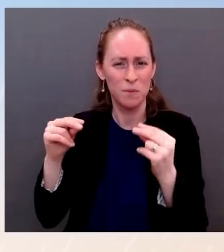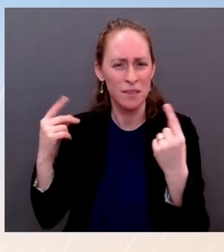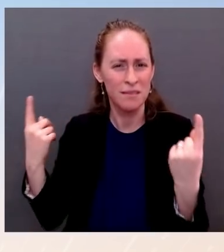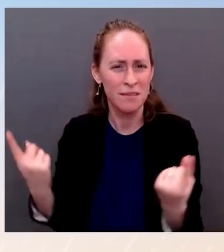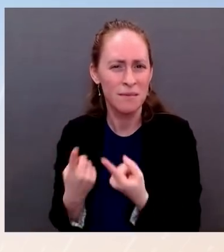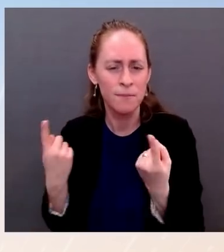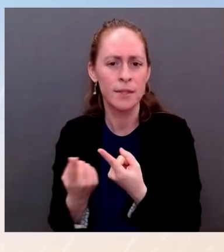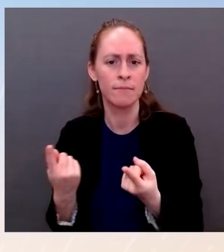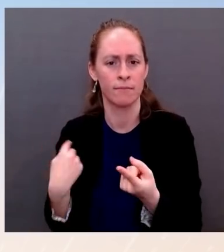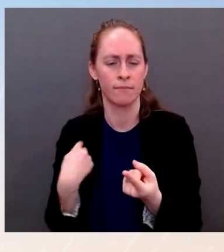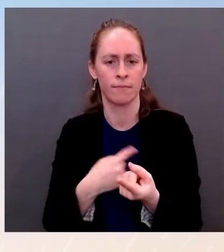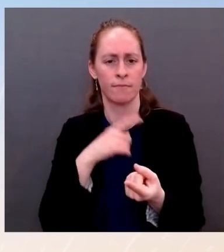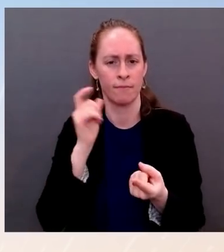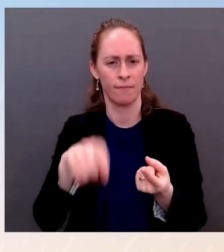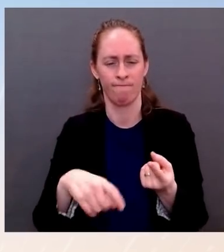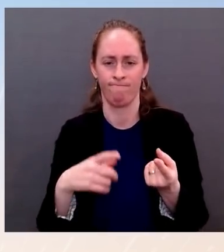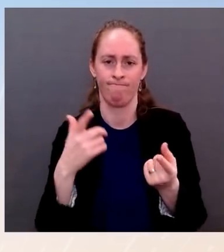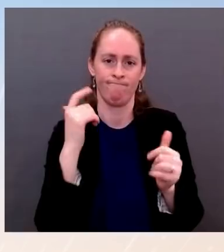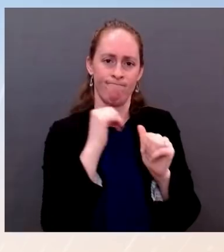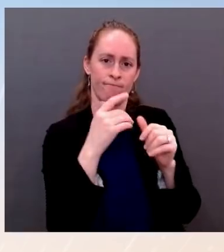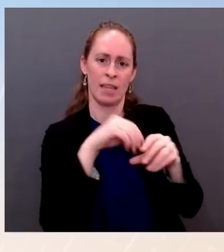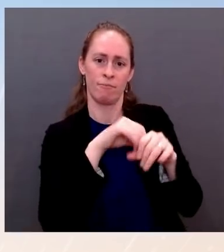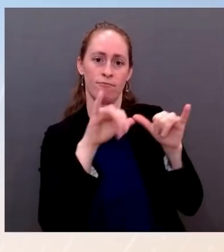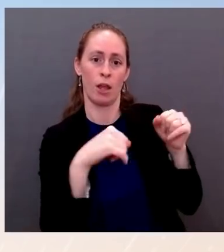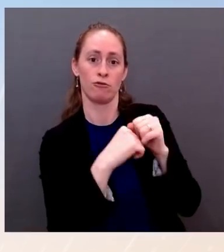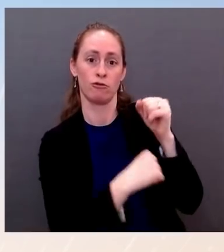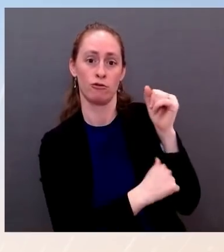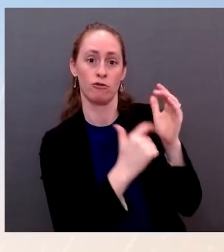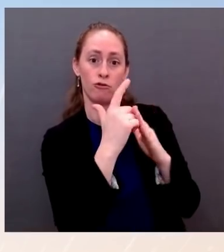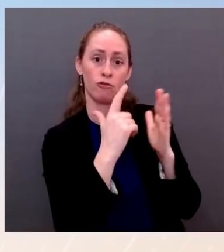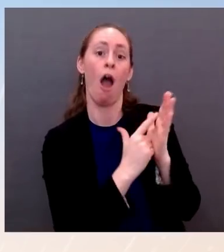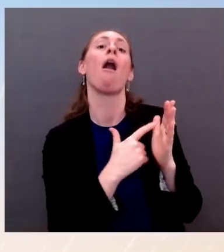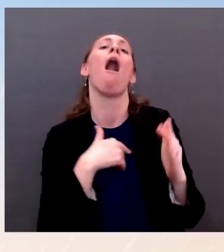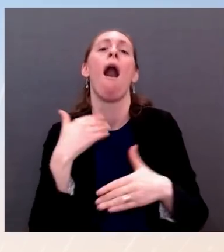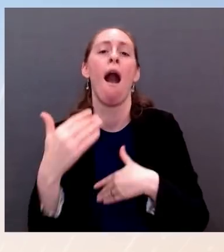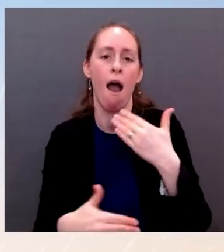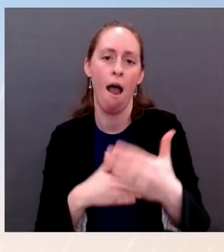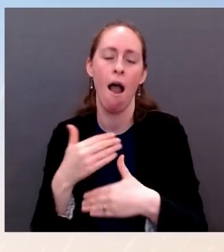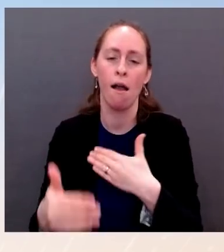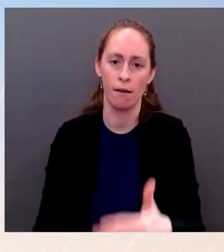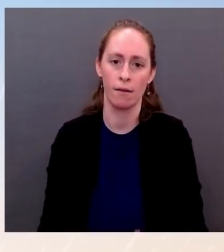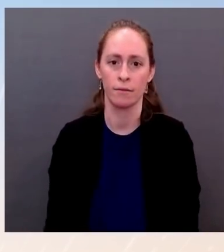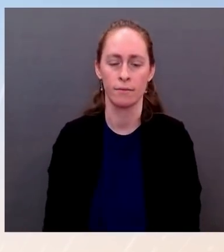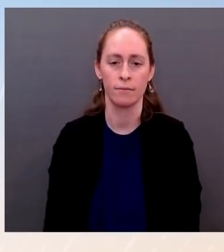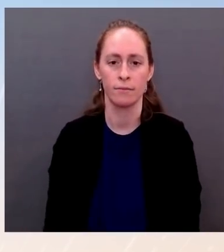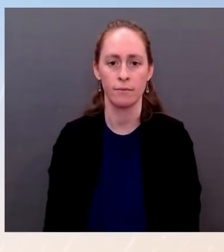and continuing to press for the competitiveness legislation that will help ensure we have funding for chips